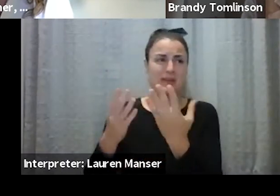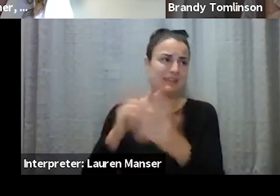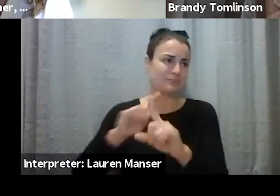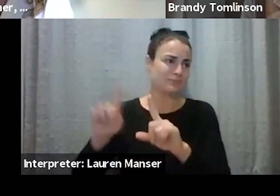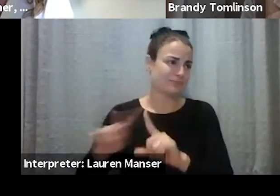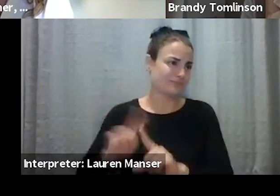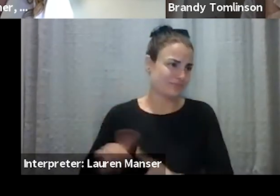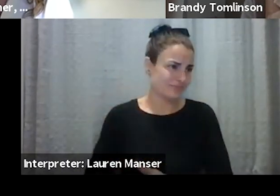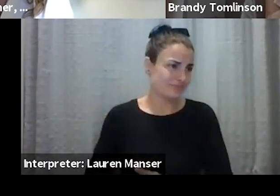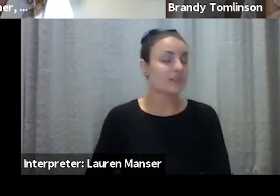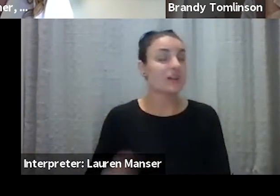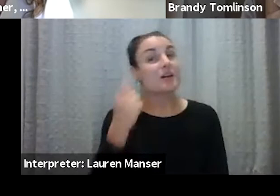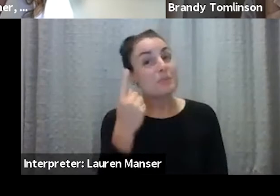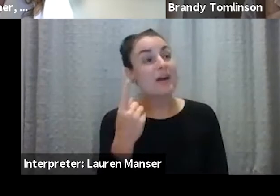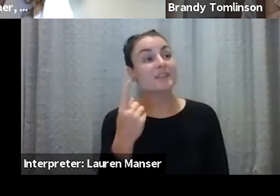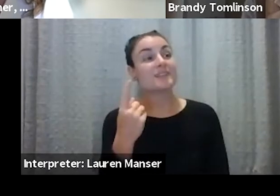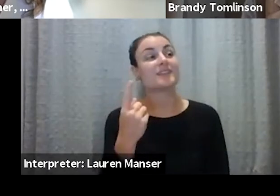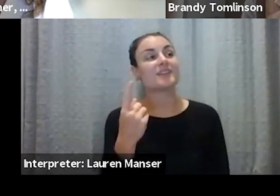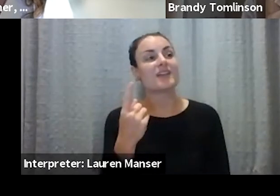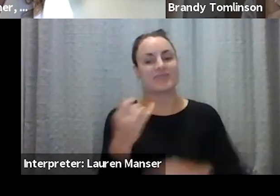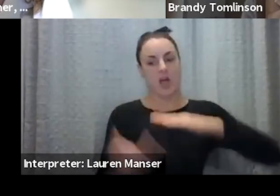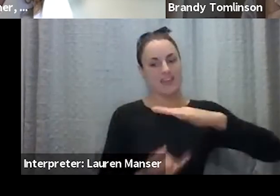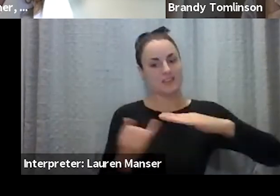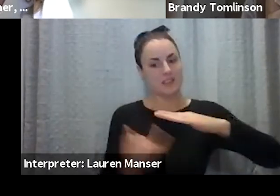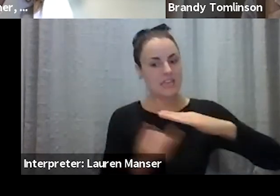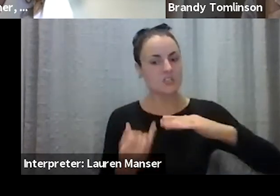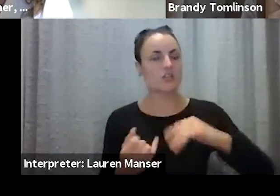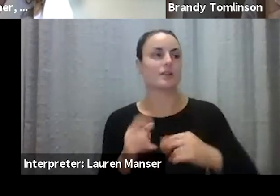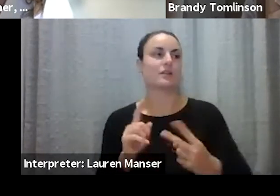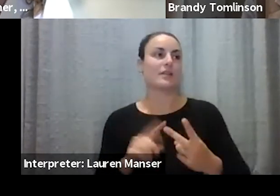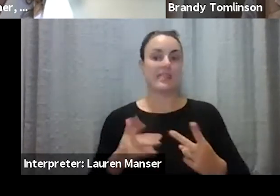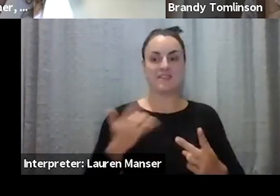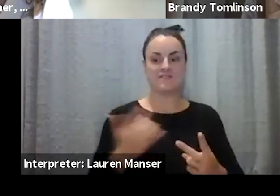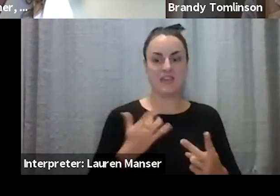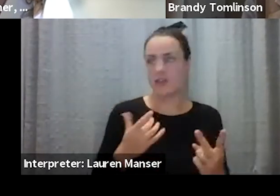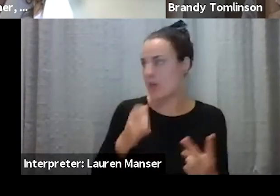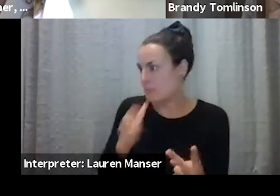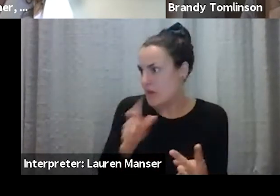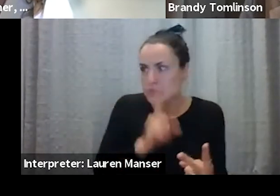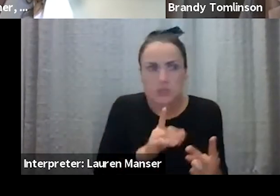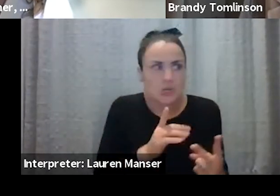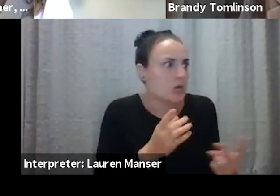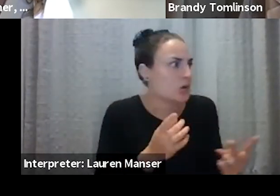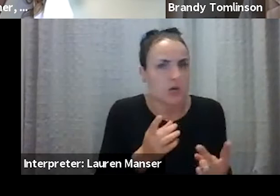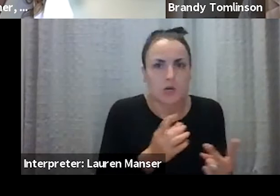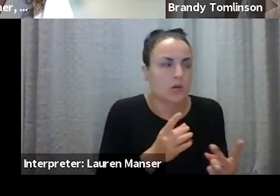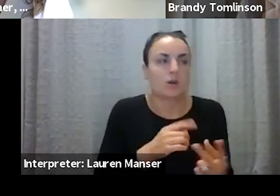the unsured-ness of this whole thing have brought out in a number of people.